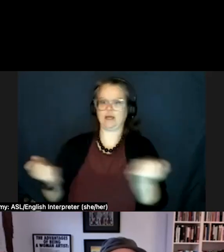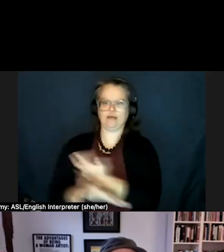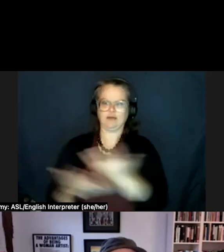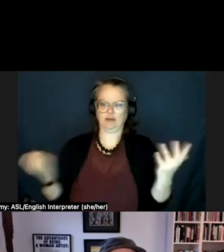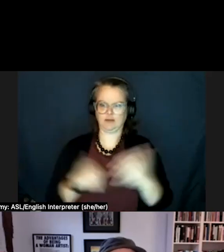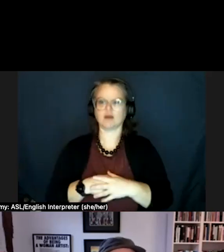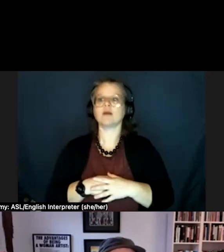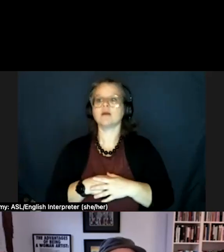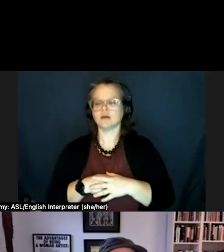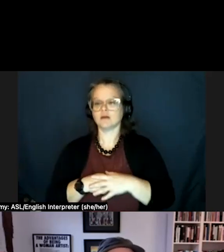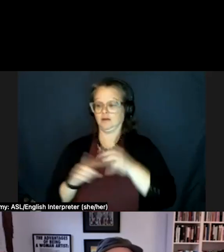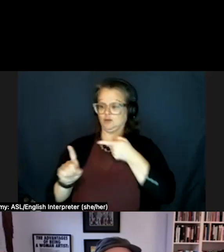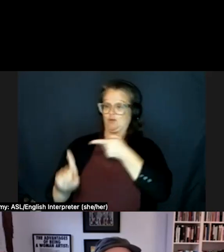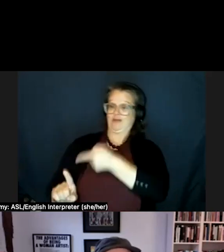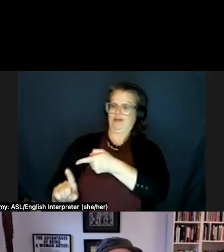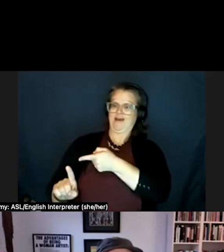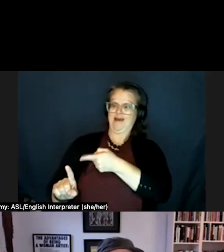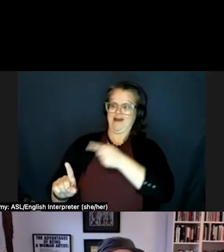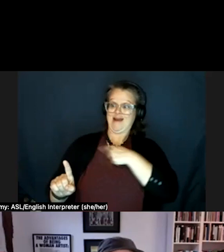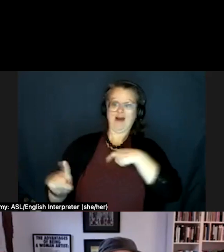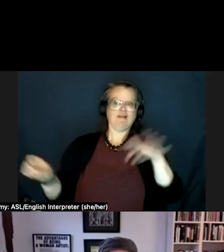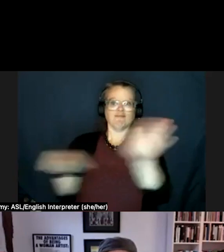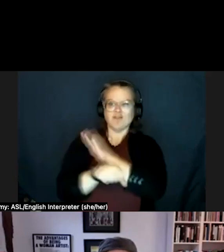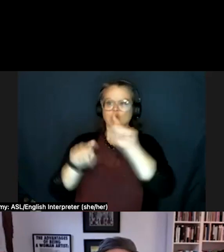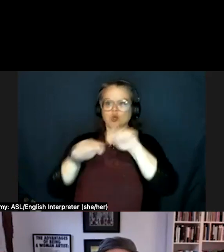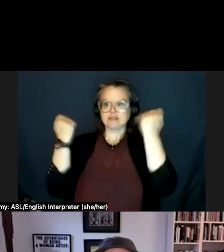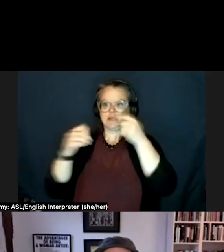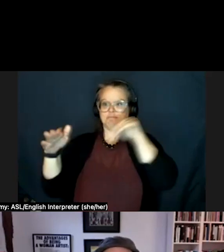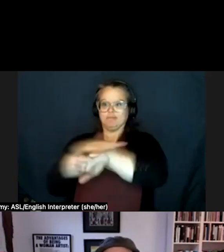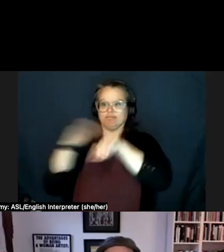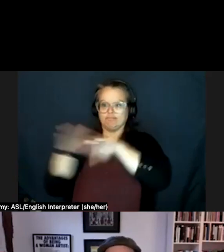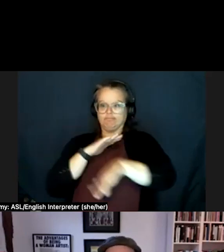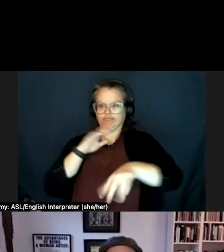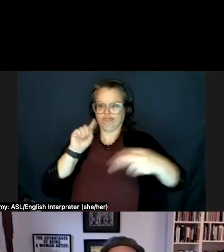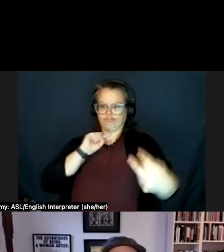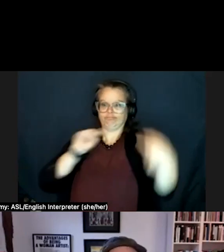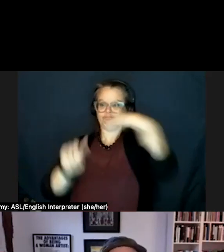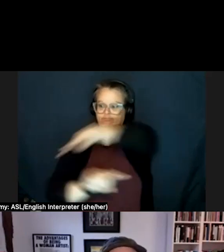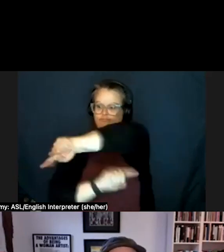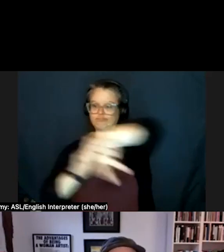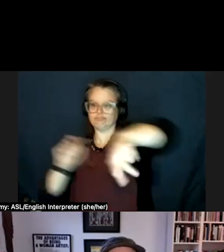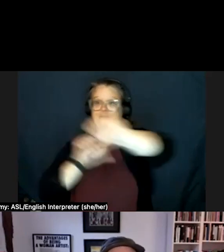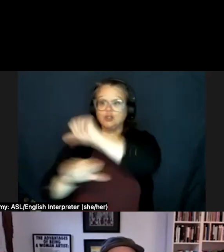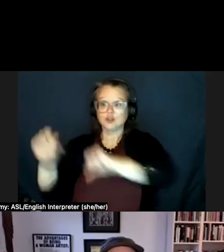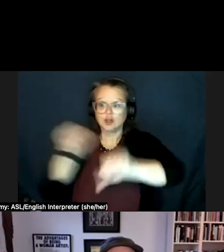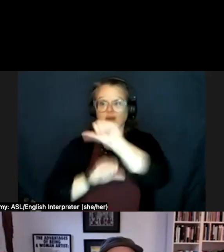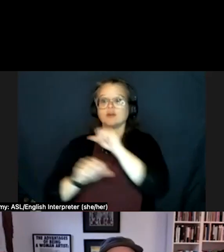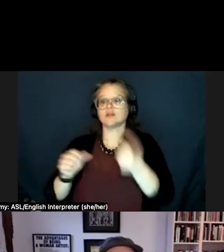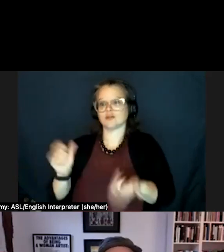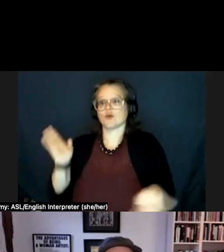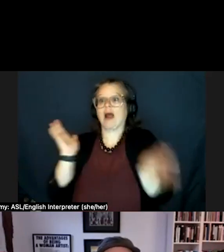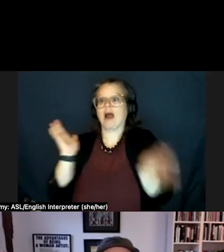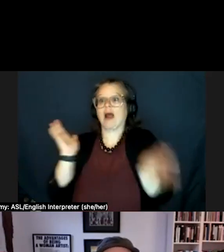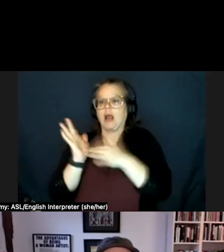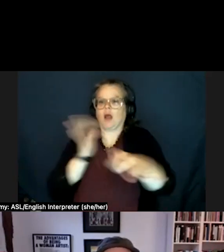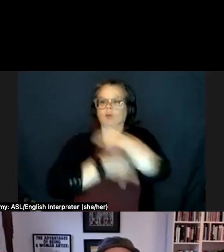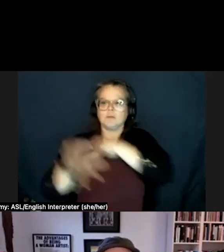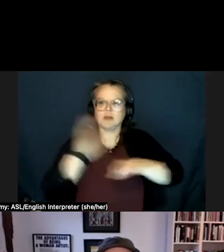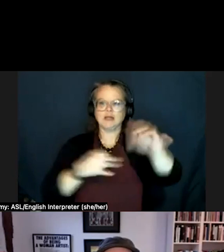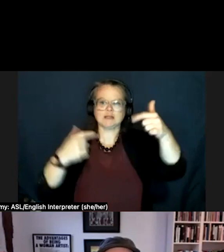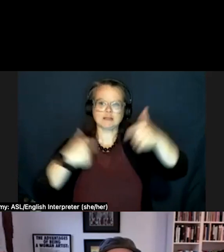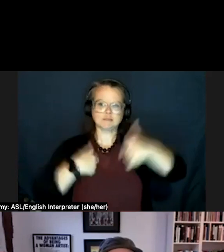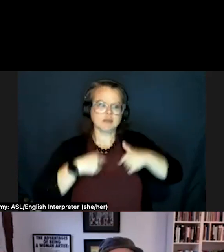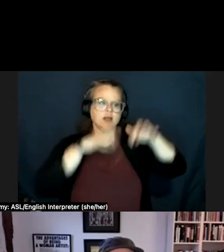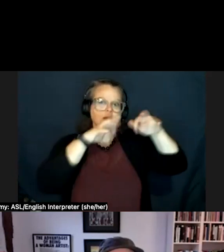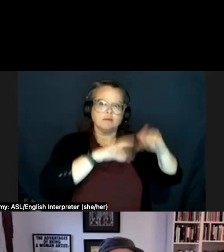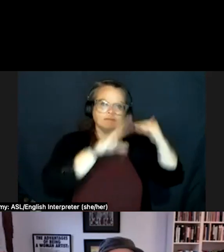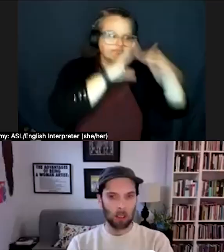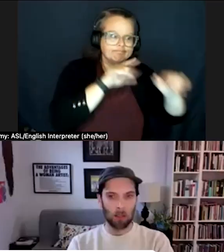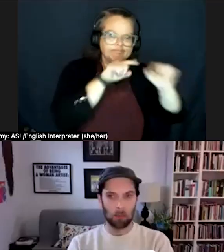to copy and paste things all over the place. In a similar effort to keep stuff in one spot,